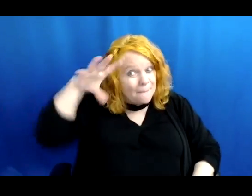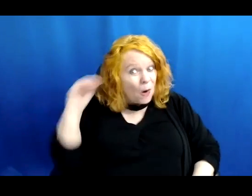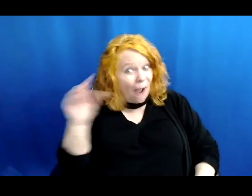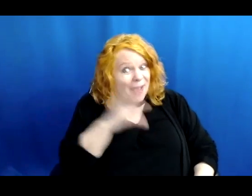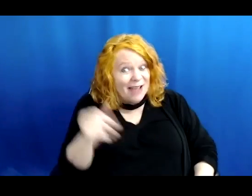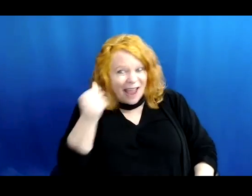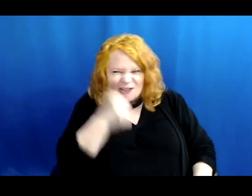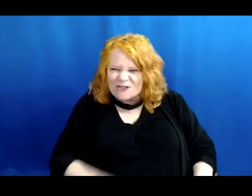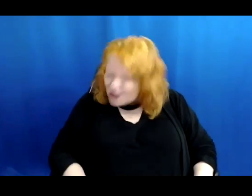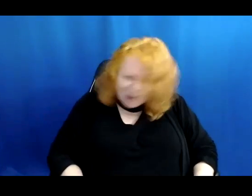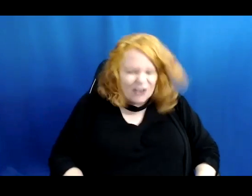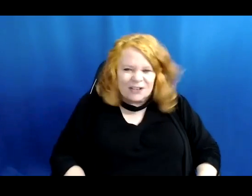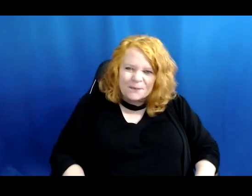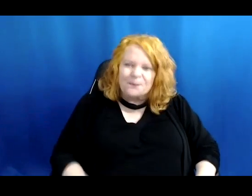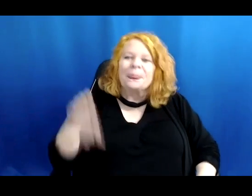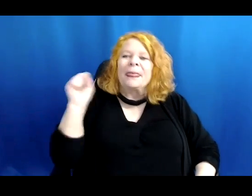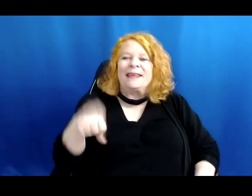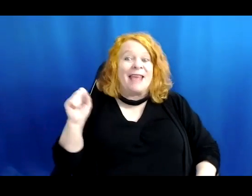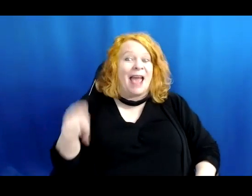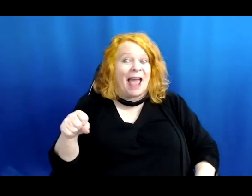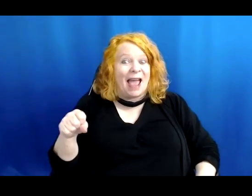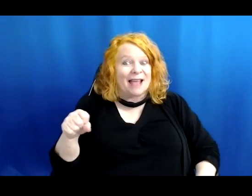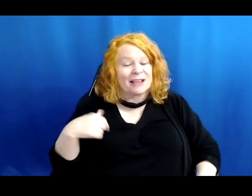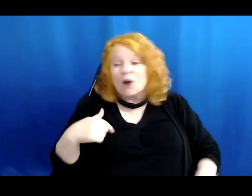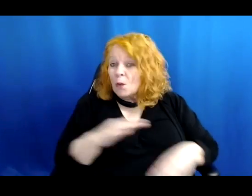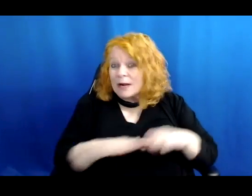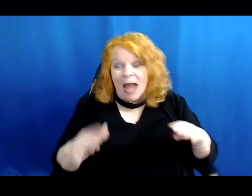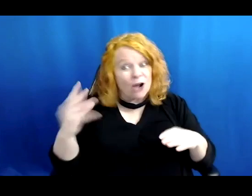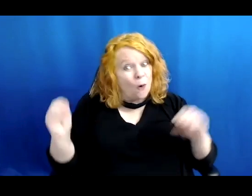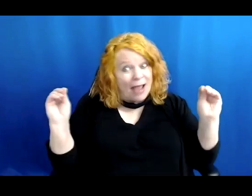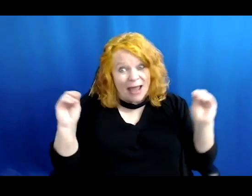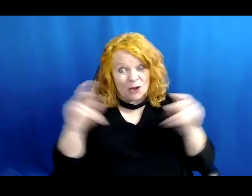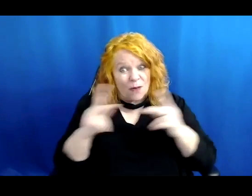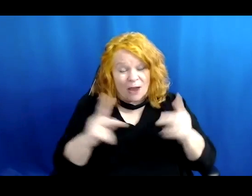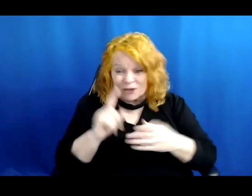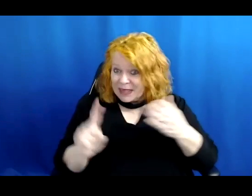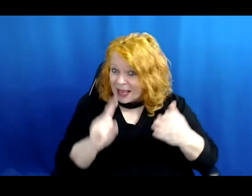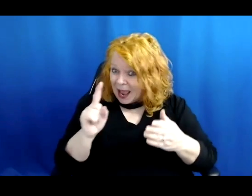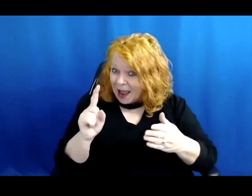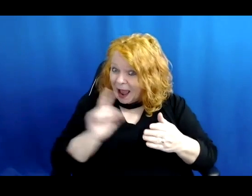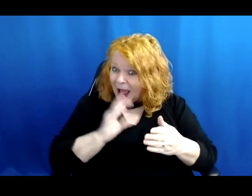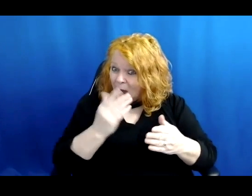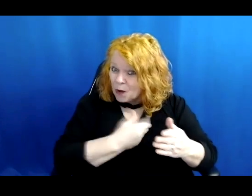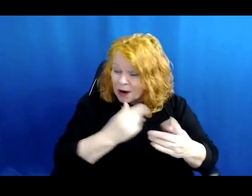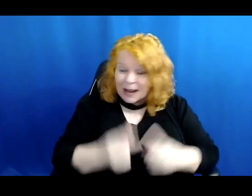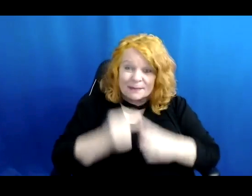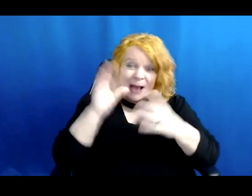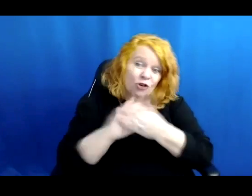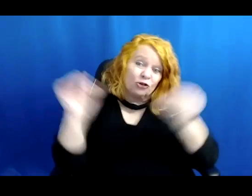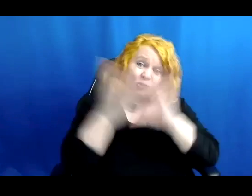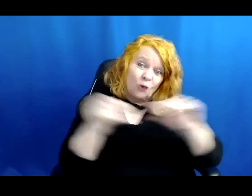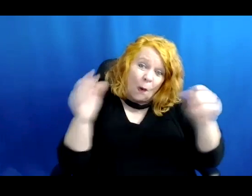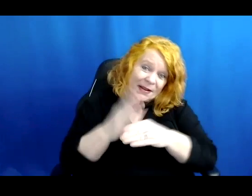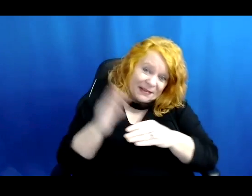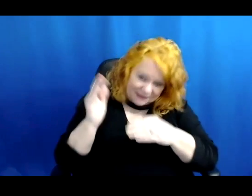Yes, we are here and we are not going anywhere. It's our special story time show.